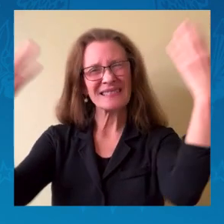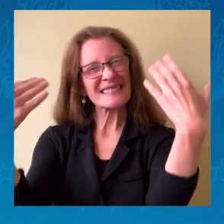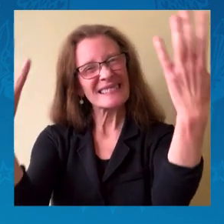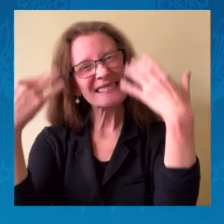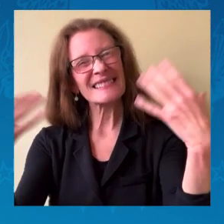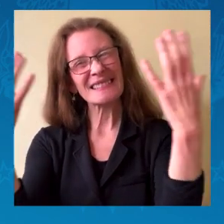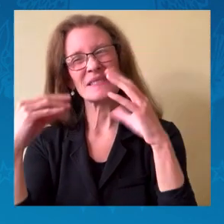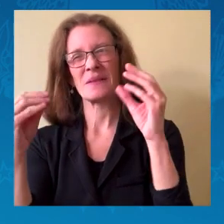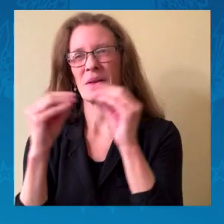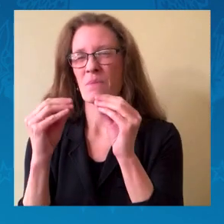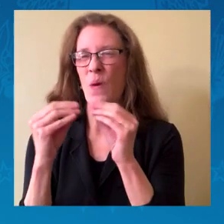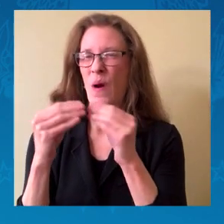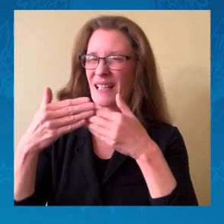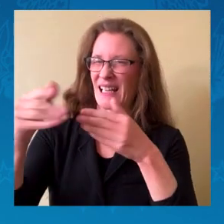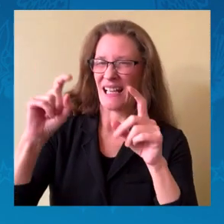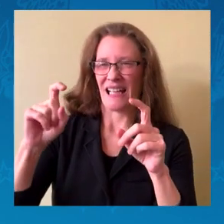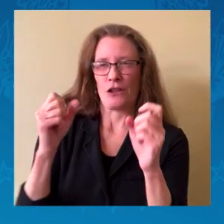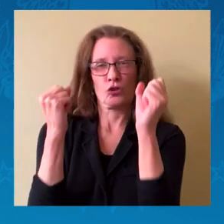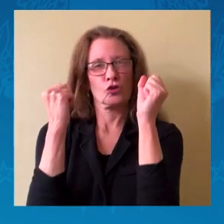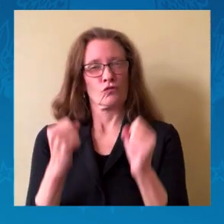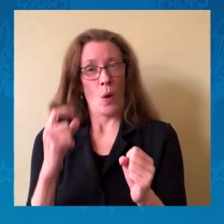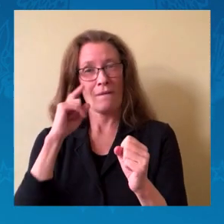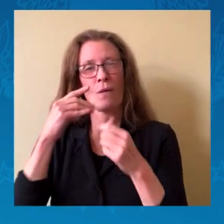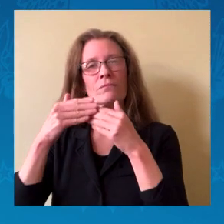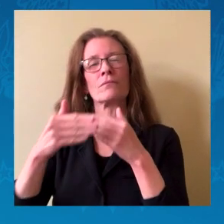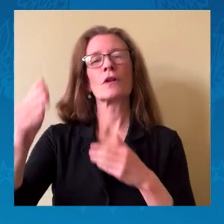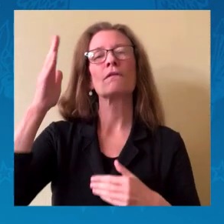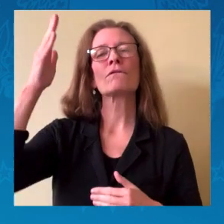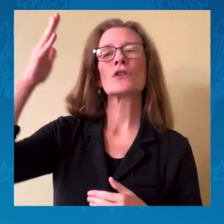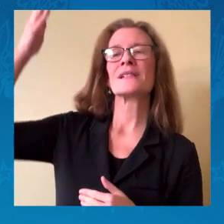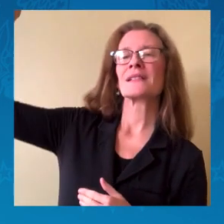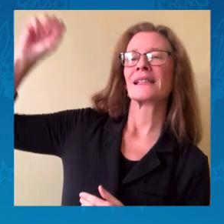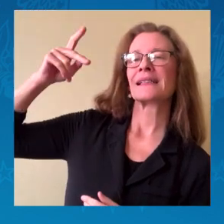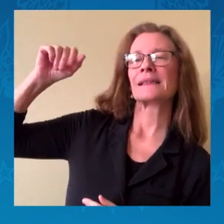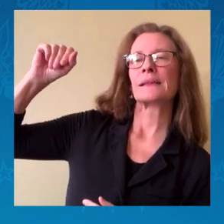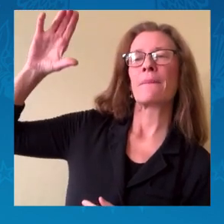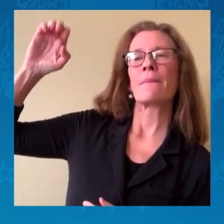In addition, programs such as the DOD Smart Program, Premier College Intern Program,